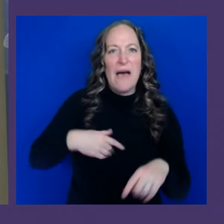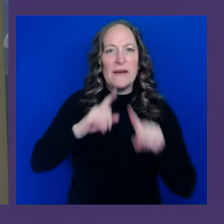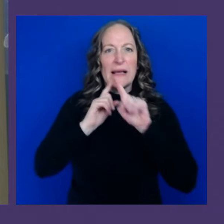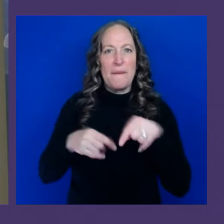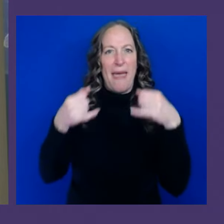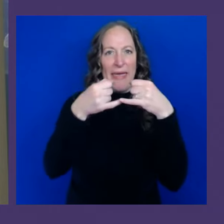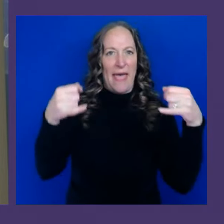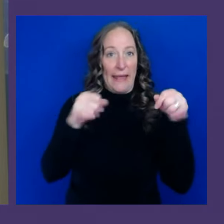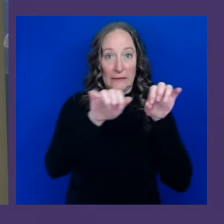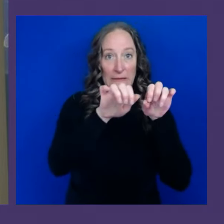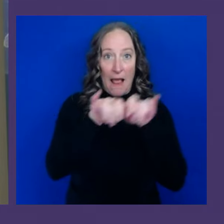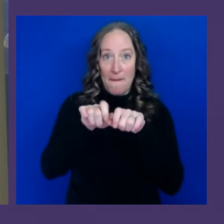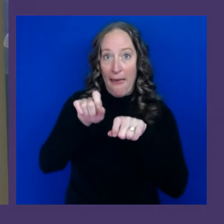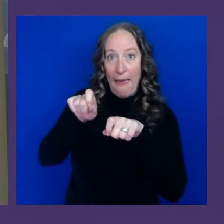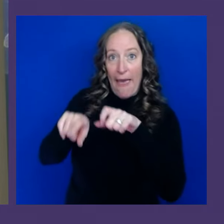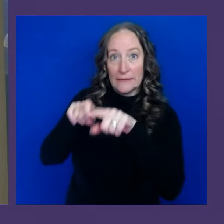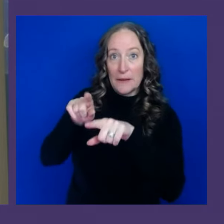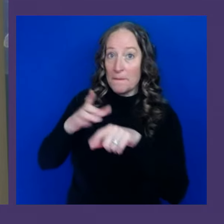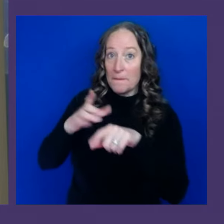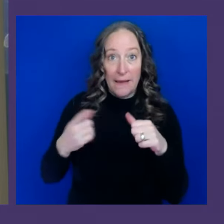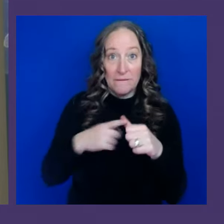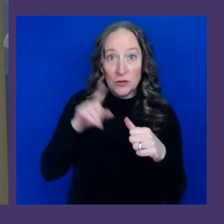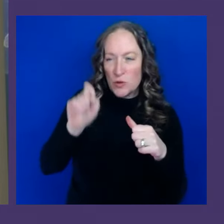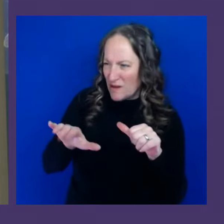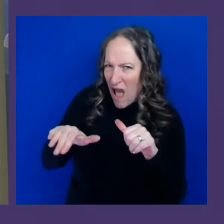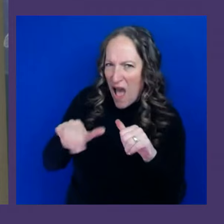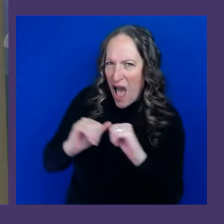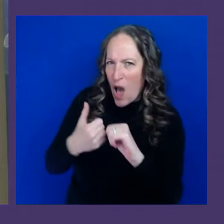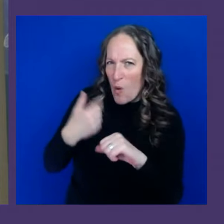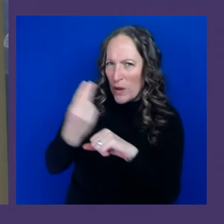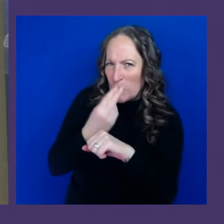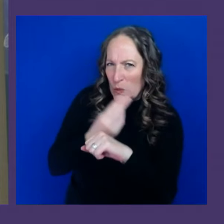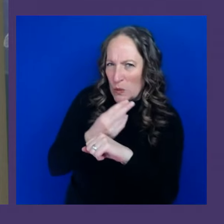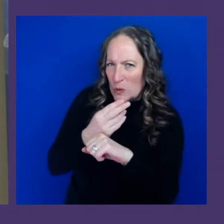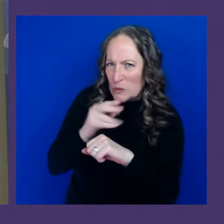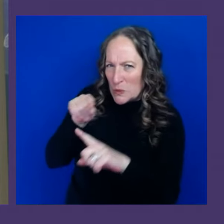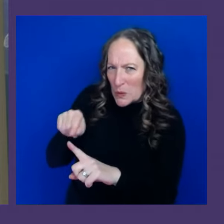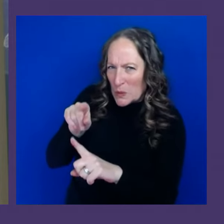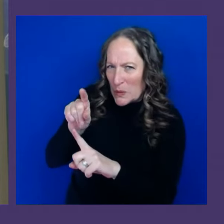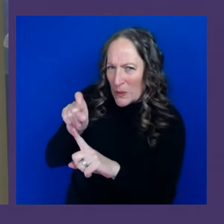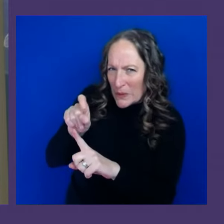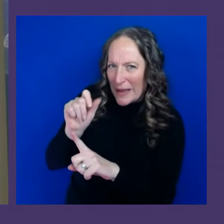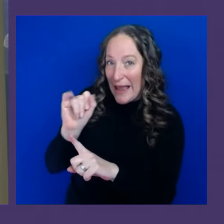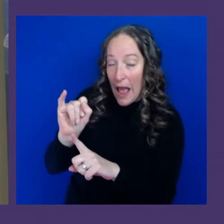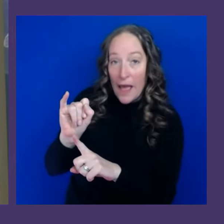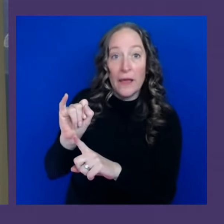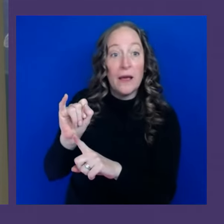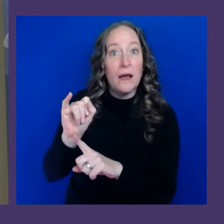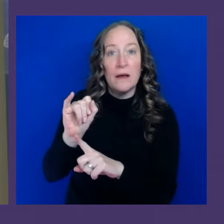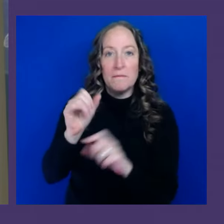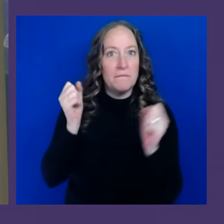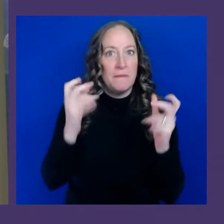My first question was, how do I use you? That's a question I repeat quite often because of my memory issues,